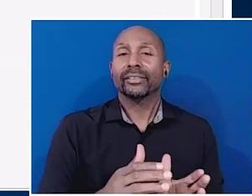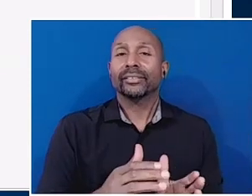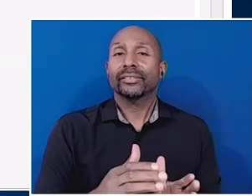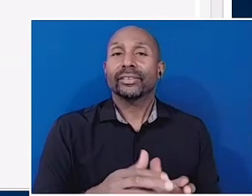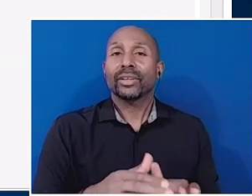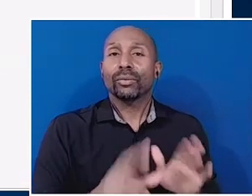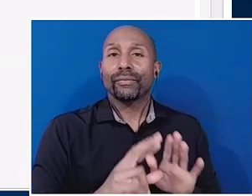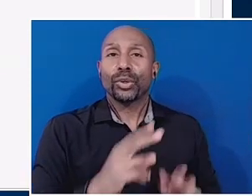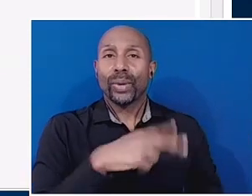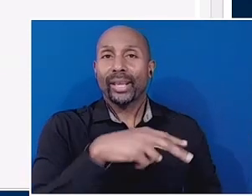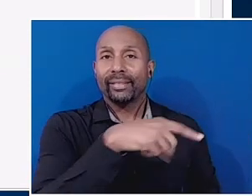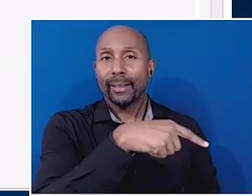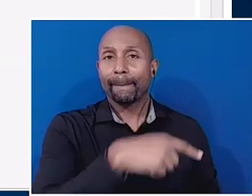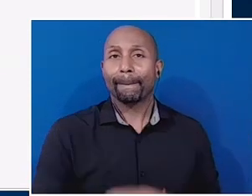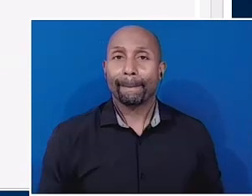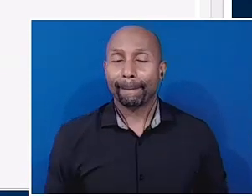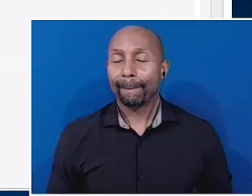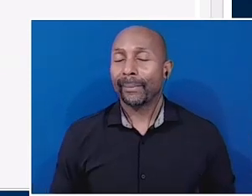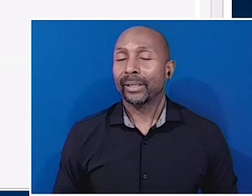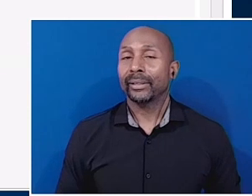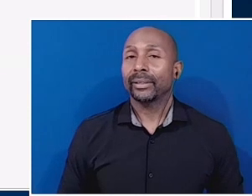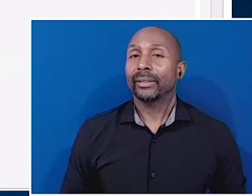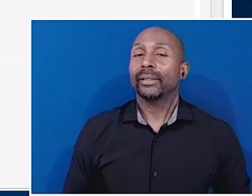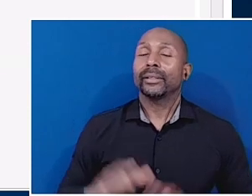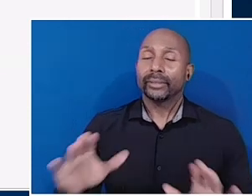To get, I guess, to the other part of that